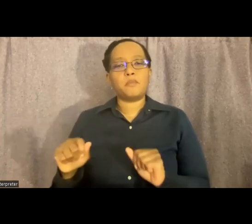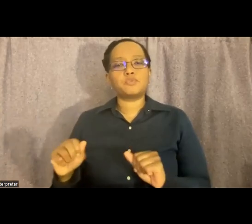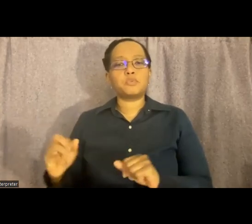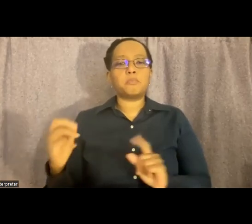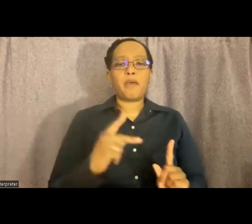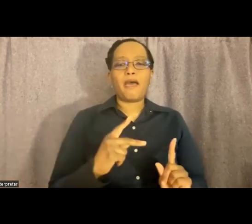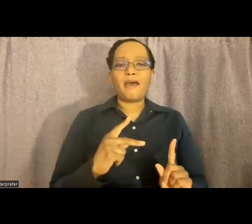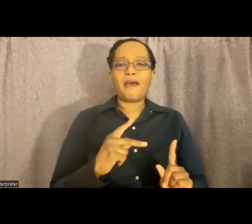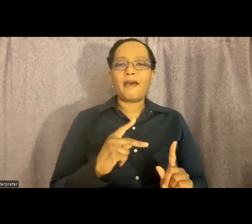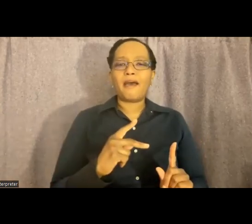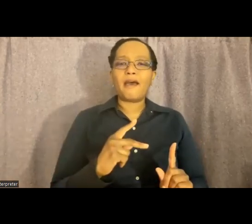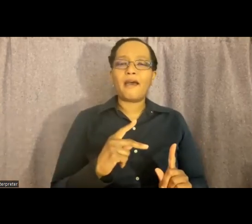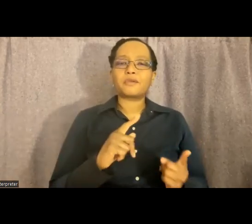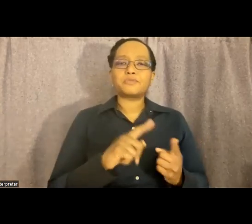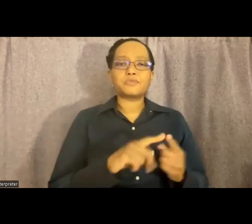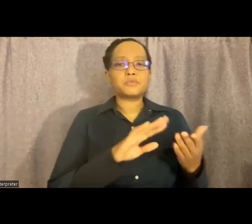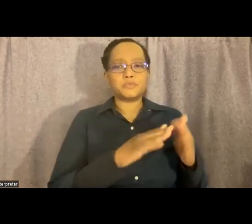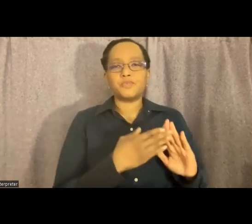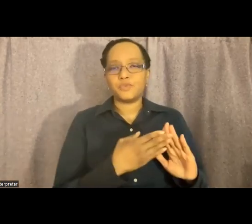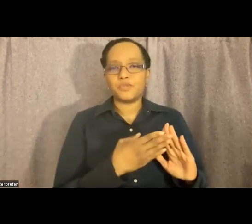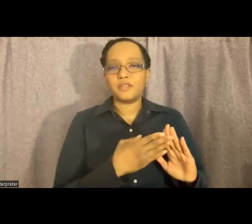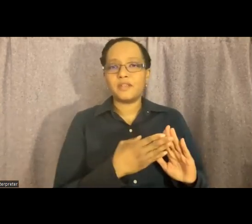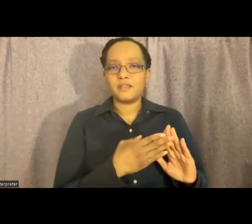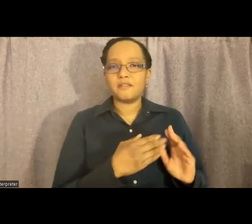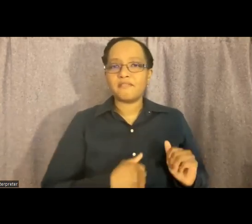to the community.